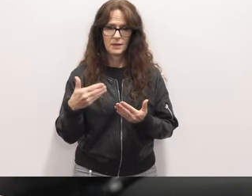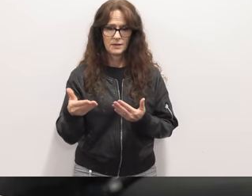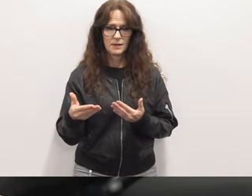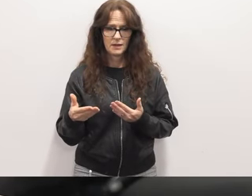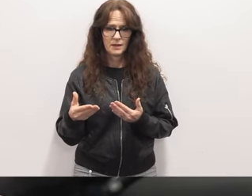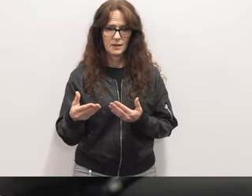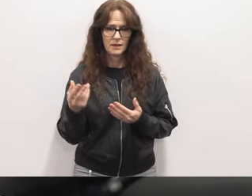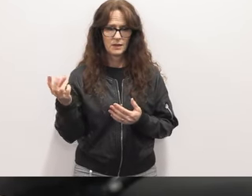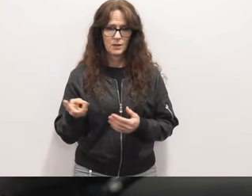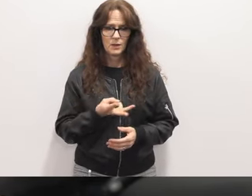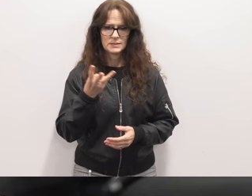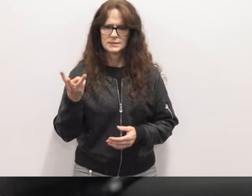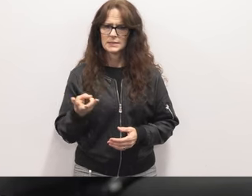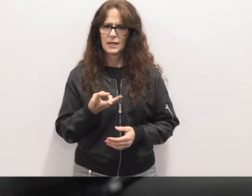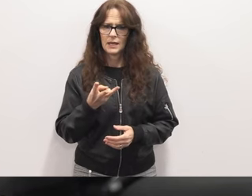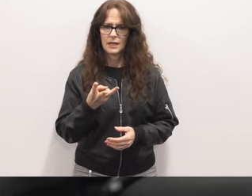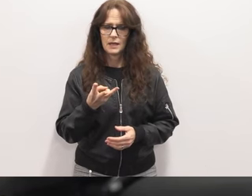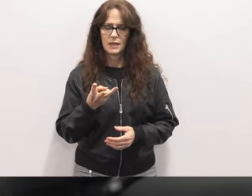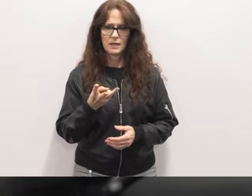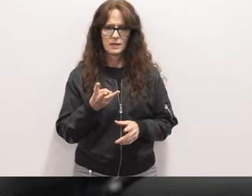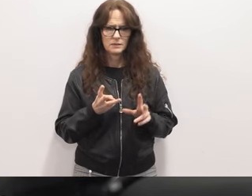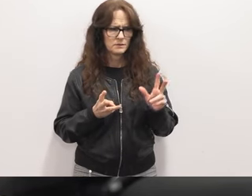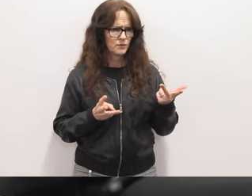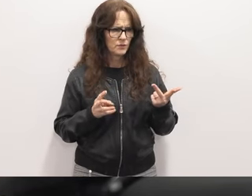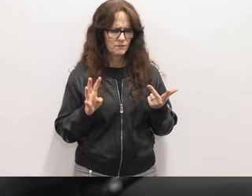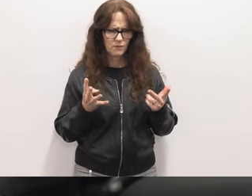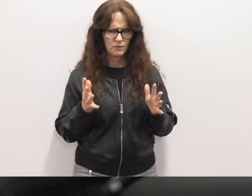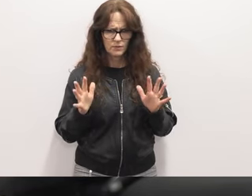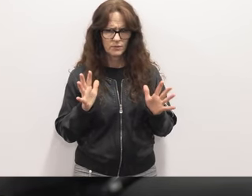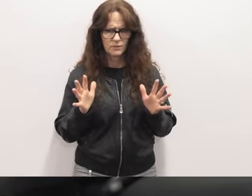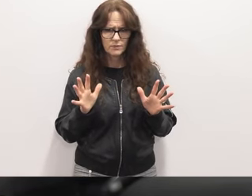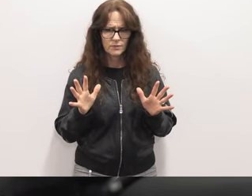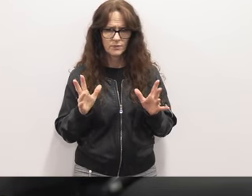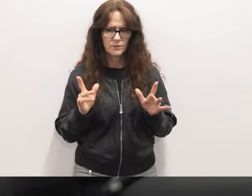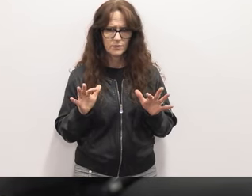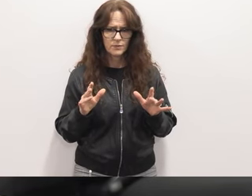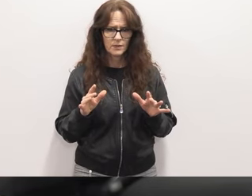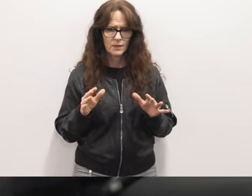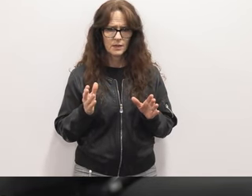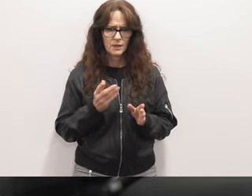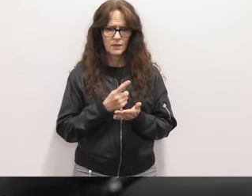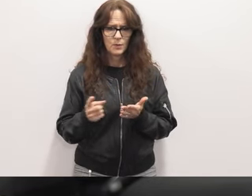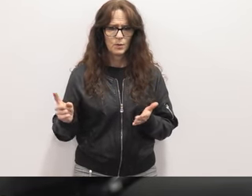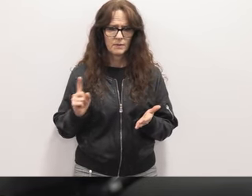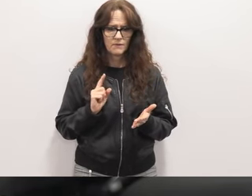Wednesday the third or fourth is our next board meeting. Week prior you'll have the backup data